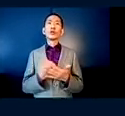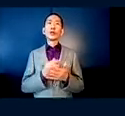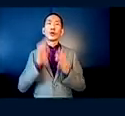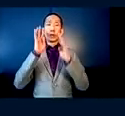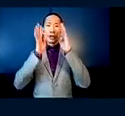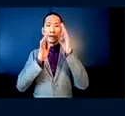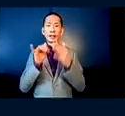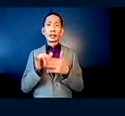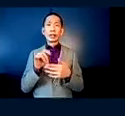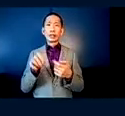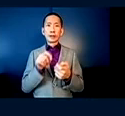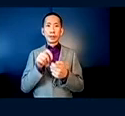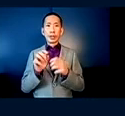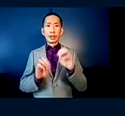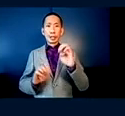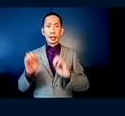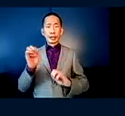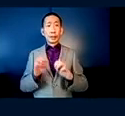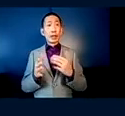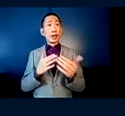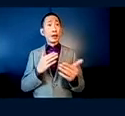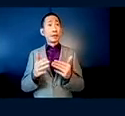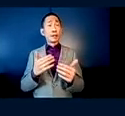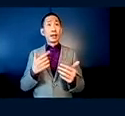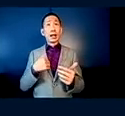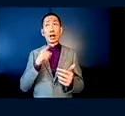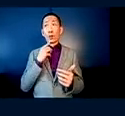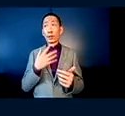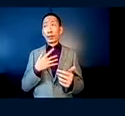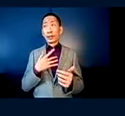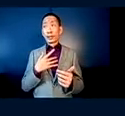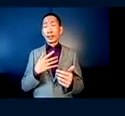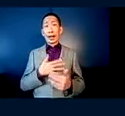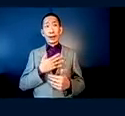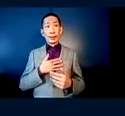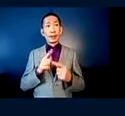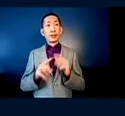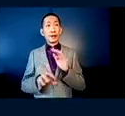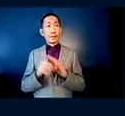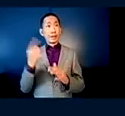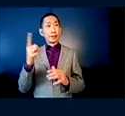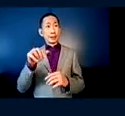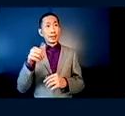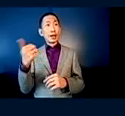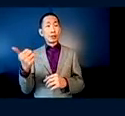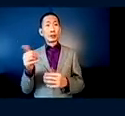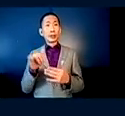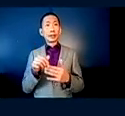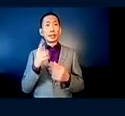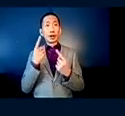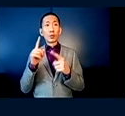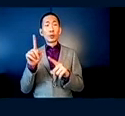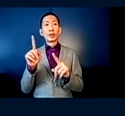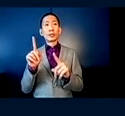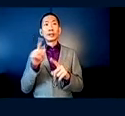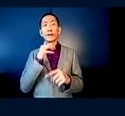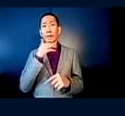THIS WAS THE NEW INNOVATION IN THIS PARTICULAR EXPERIMENT, EVEN THOUGH I ALREADY LIKE INCENTIVES I'M HAPPY TO FIND SOMETHING ELSE